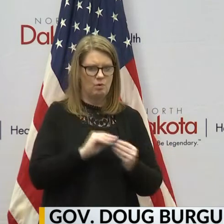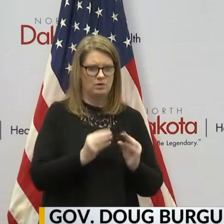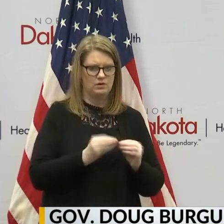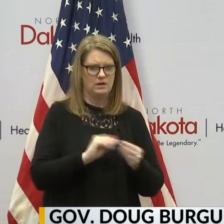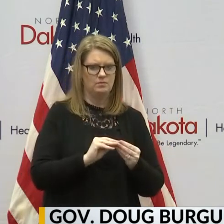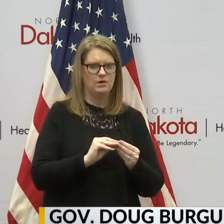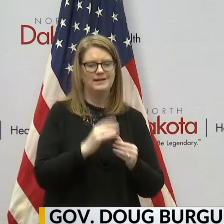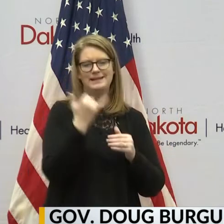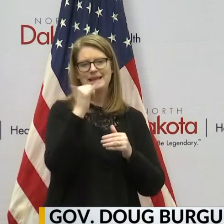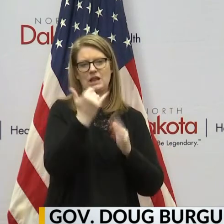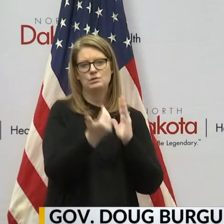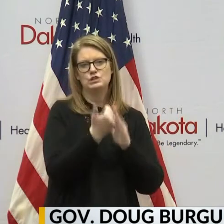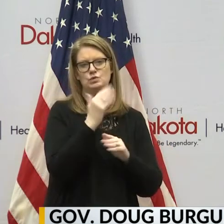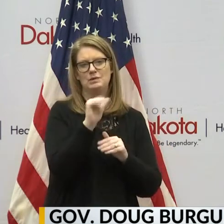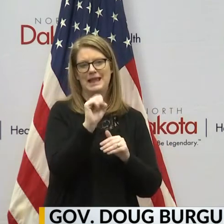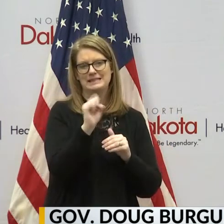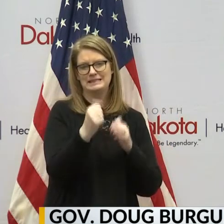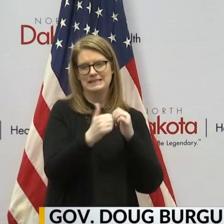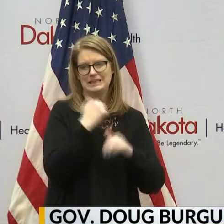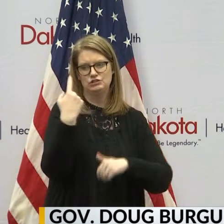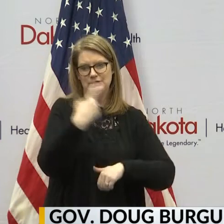INCLUDES IN THIS CASE, THE BLUE